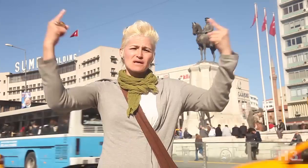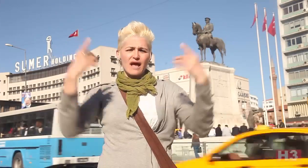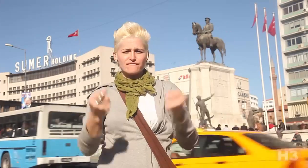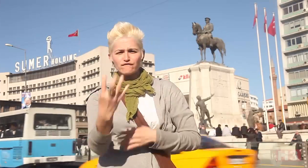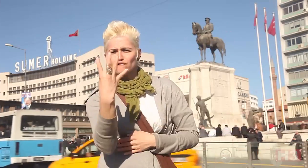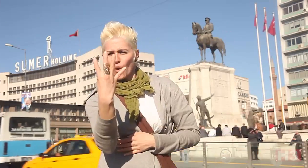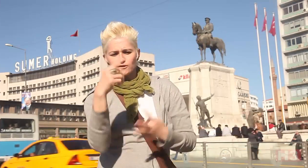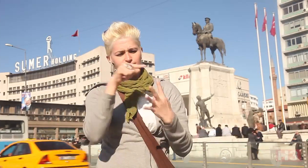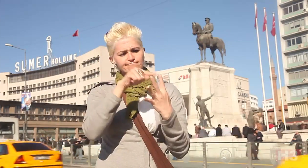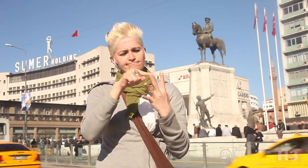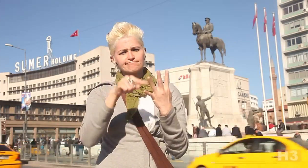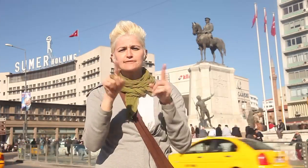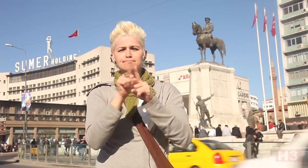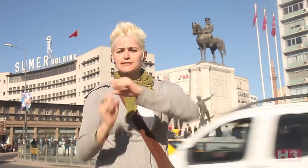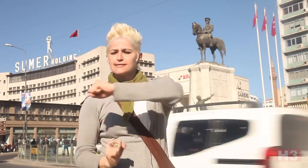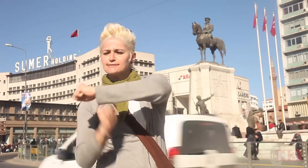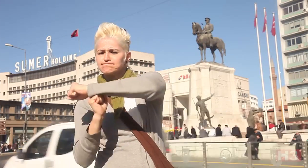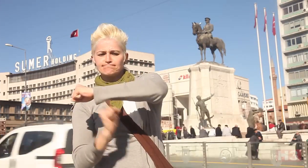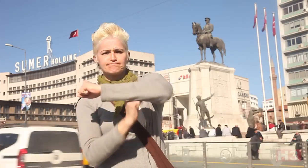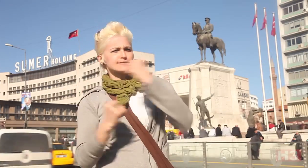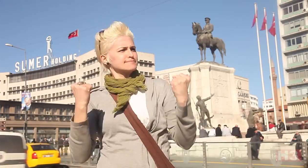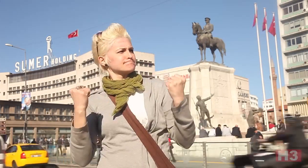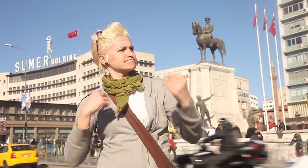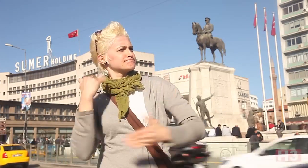Ankara is famous for four pillars that support its developments and progress.